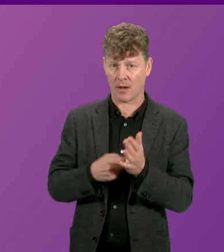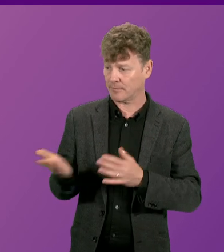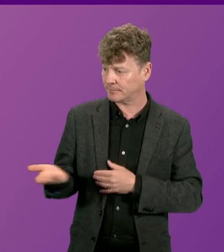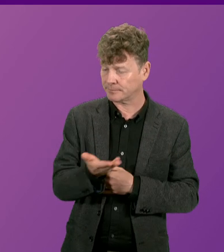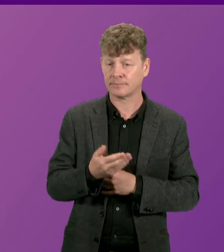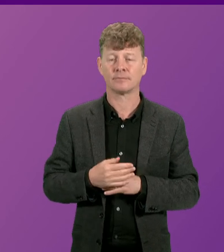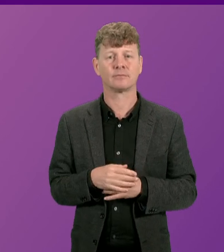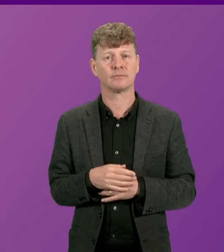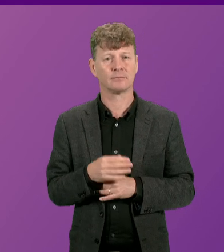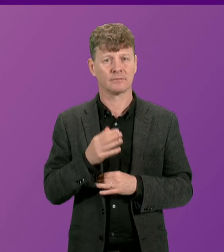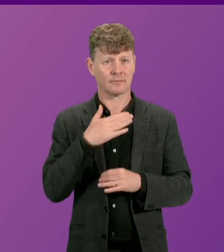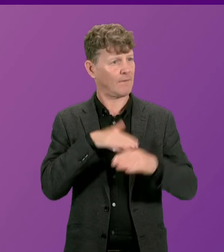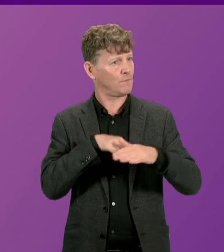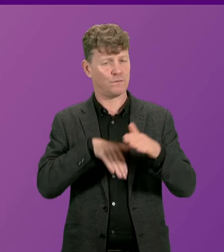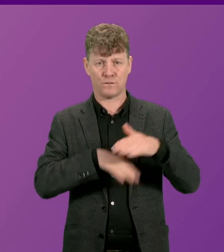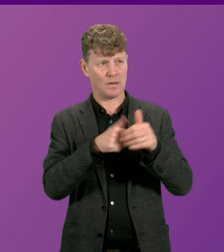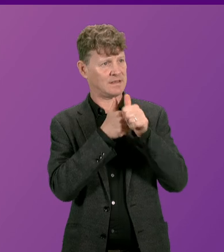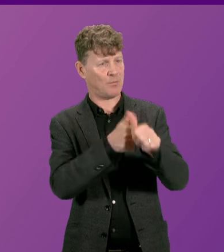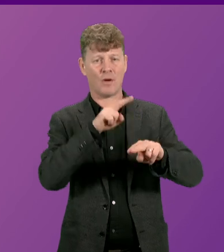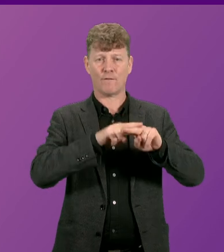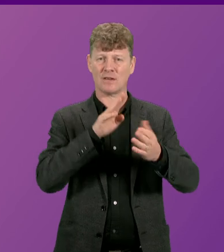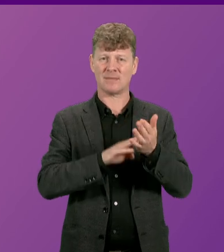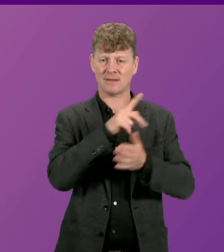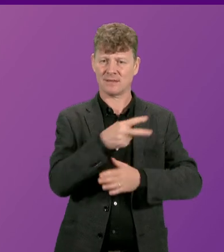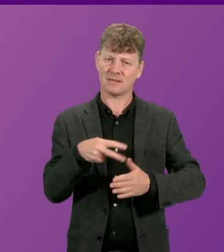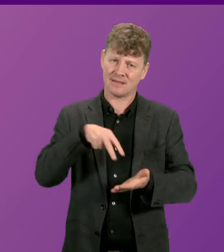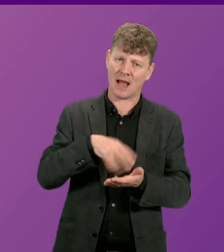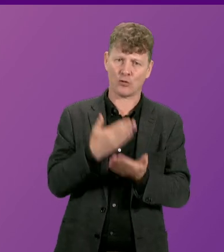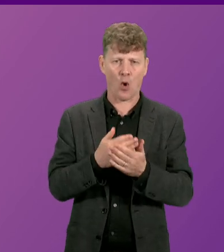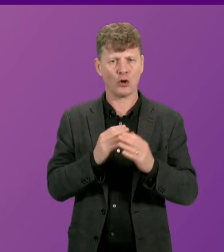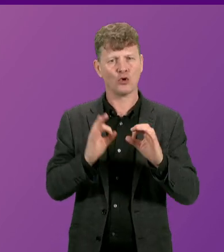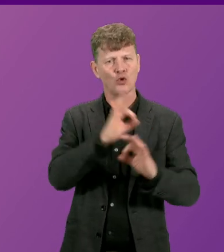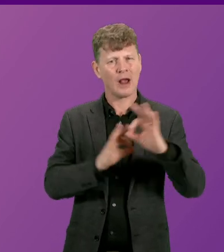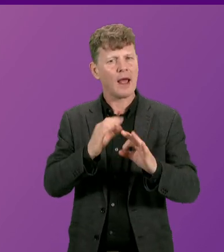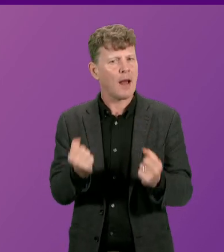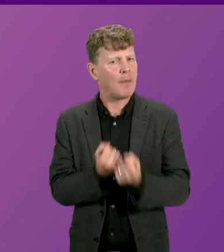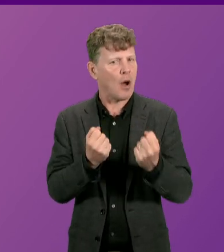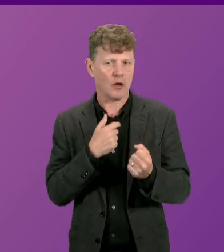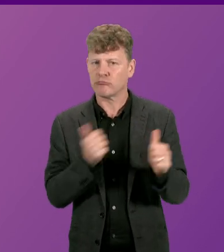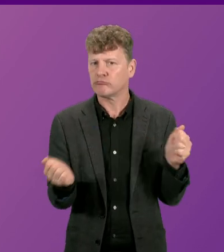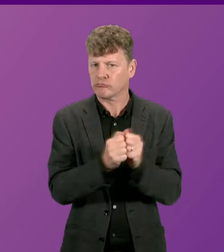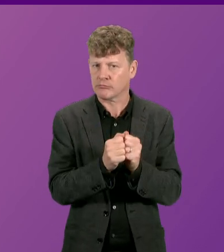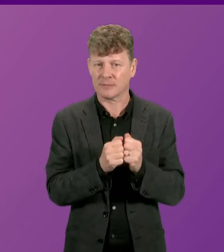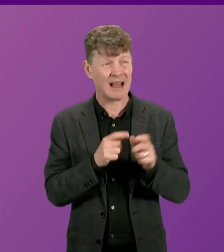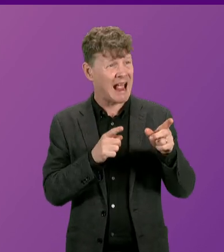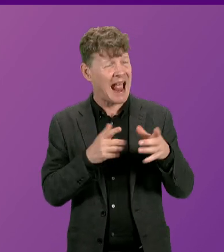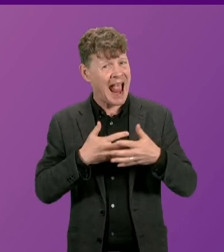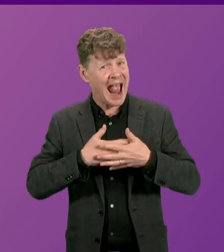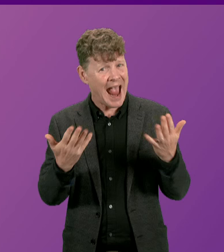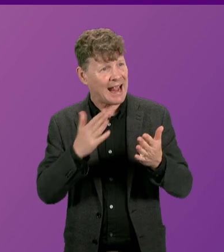I fully support the First Minister’s stance regarding nuclear power. Has any MSP ever